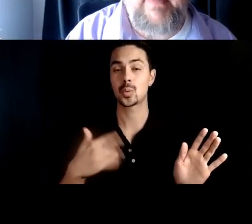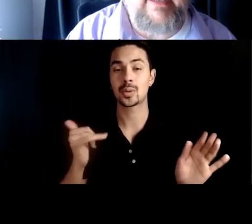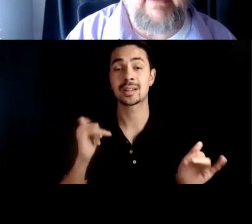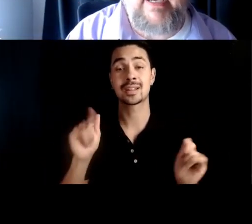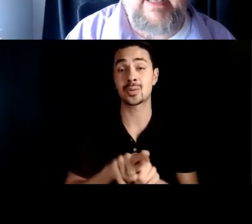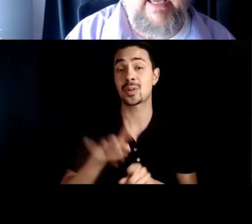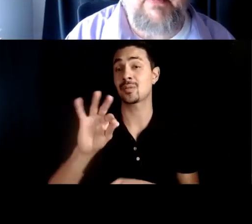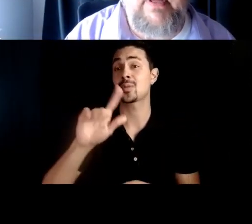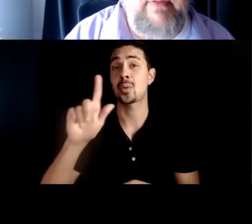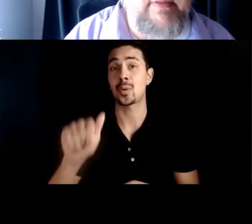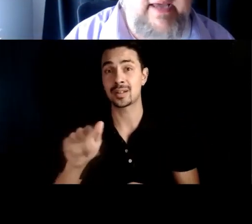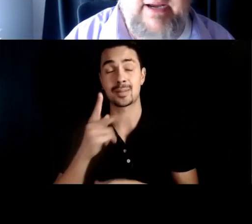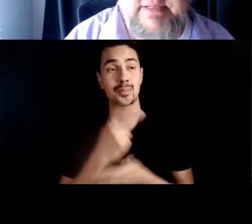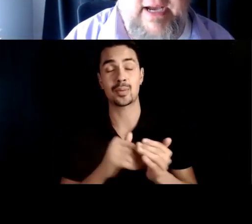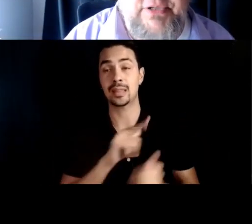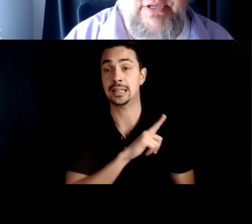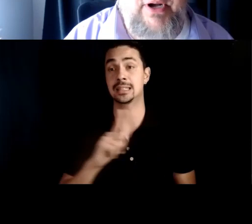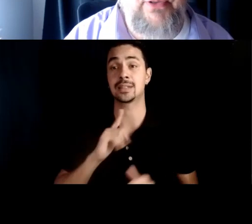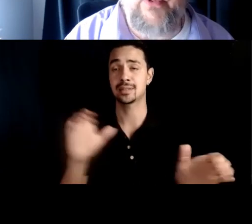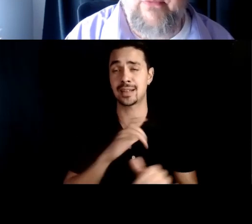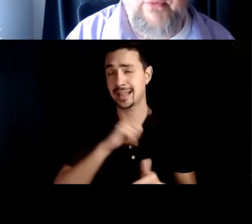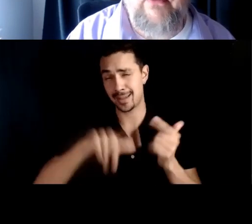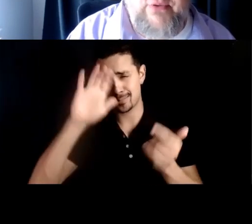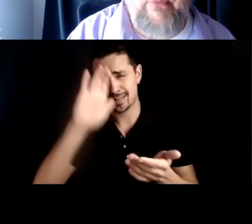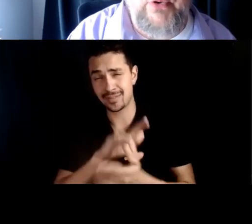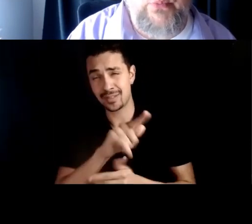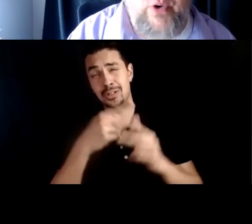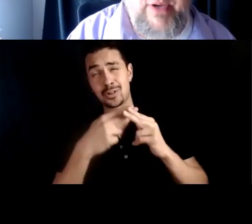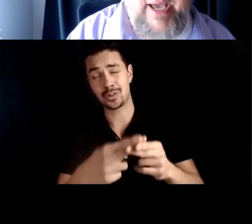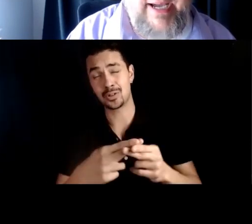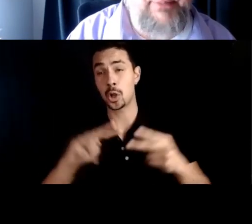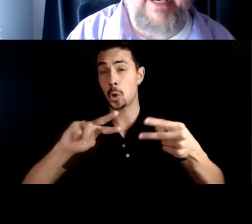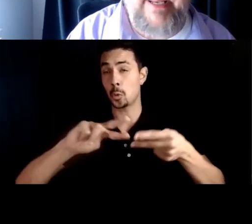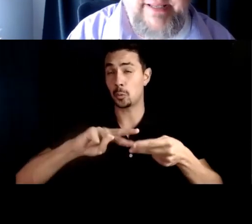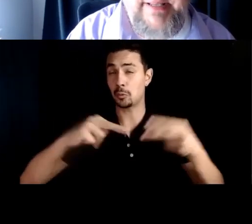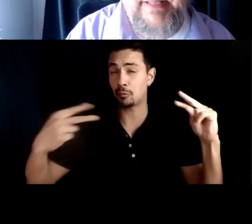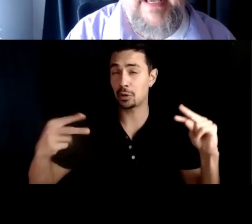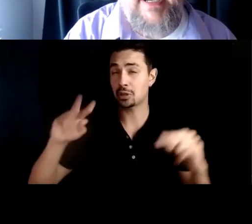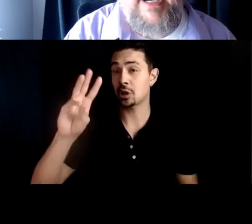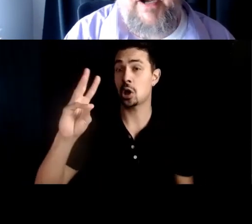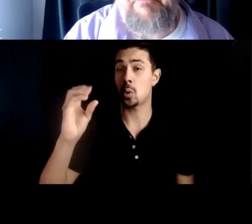And I can't believe that this act is actually called the Reverse Woke Act, but it is,